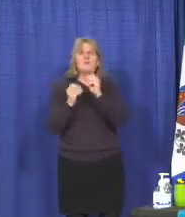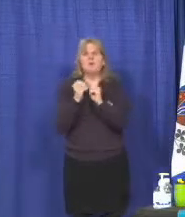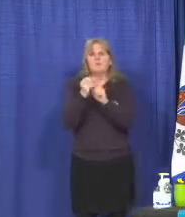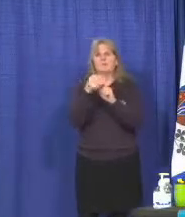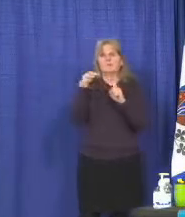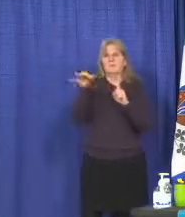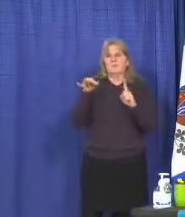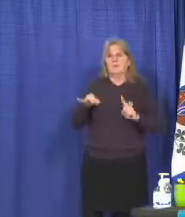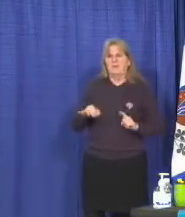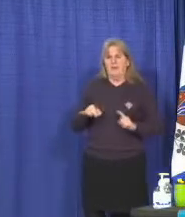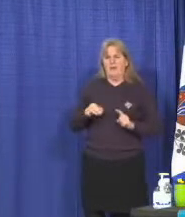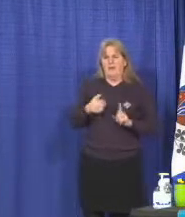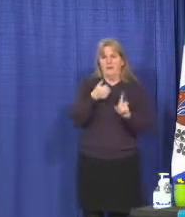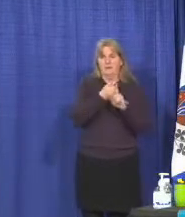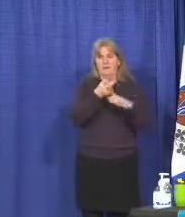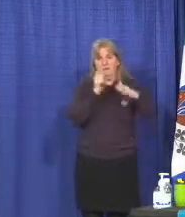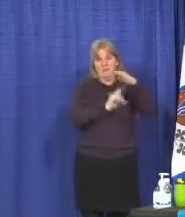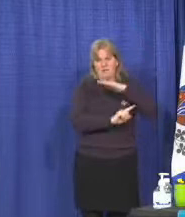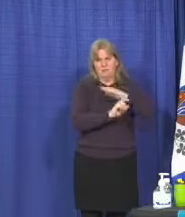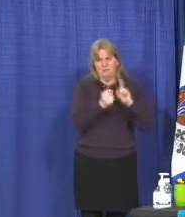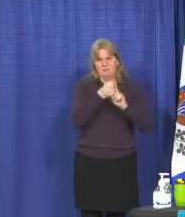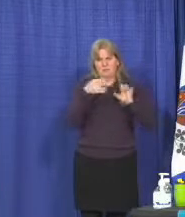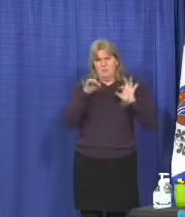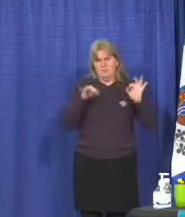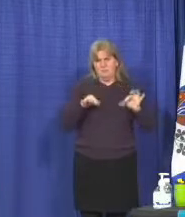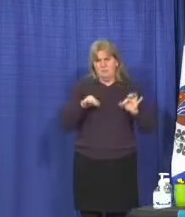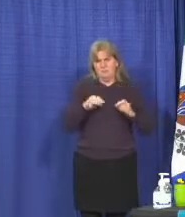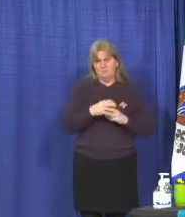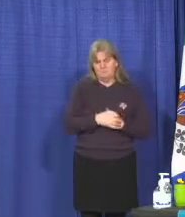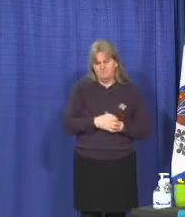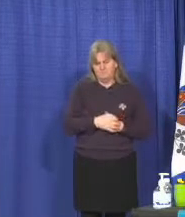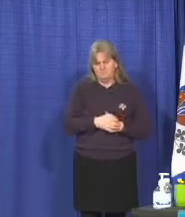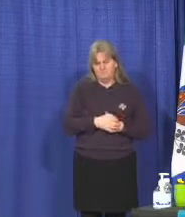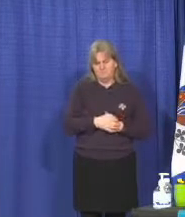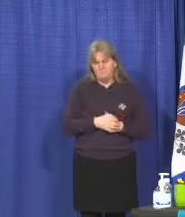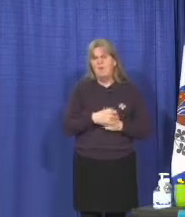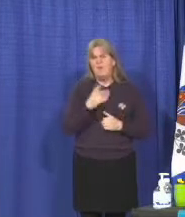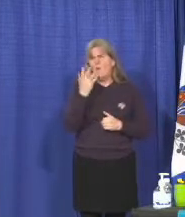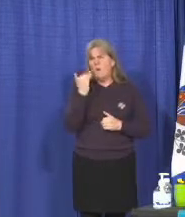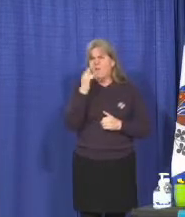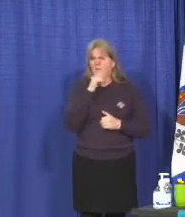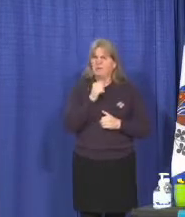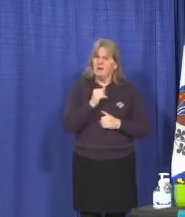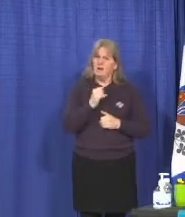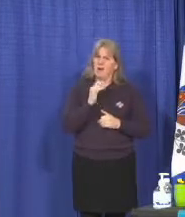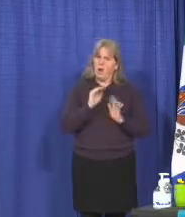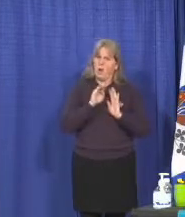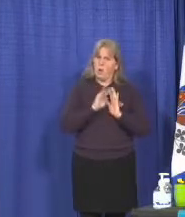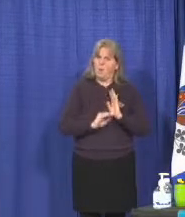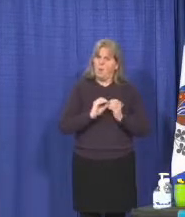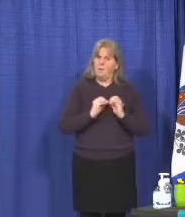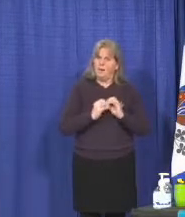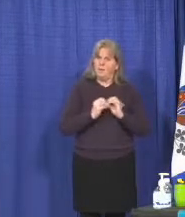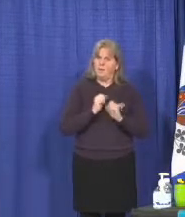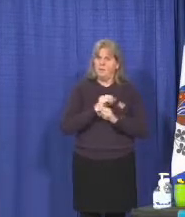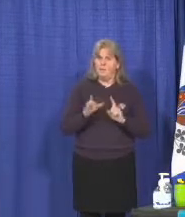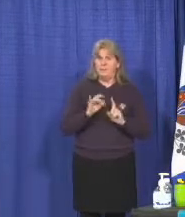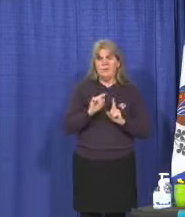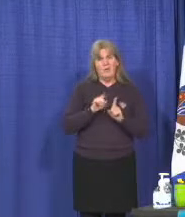Want to talk about how it has been such an important tool and its allowed us to live in a